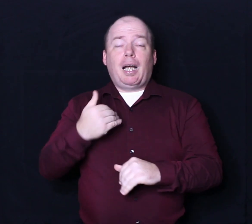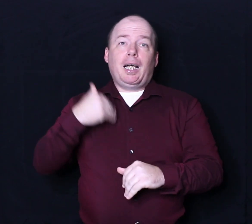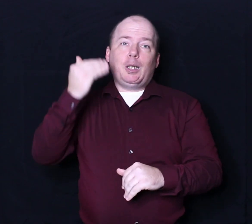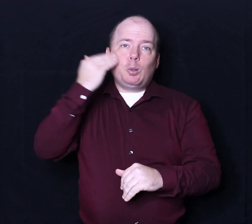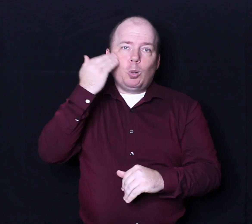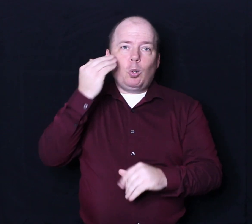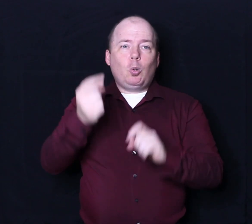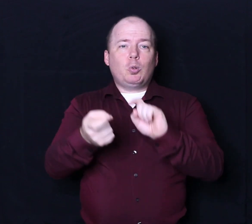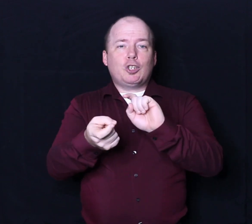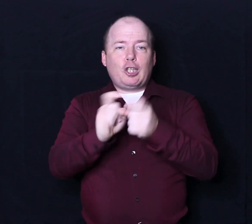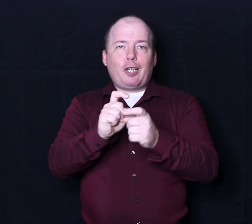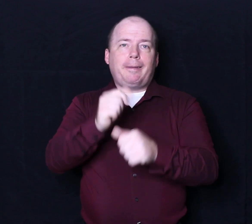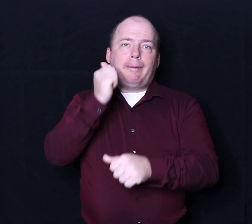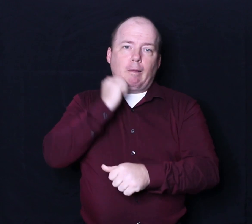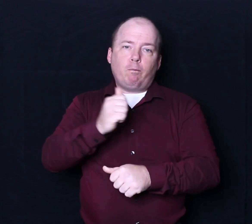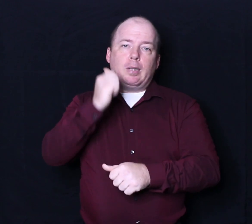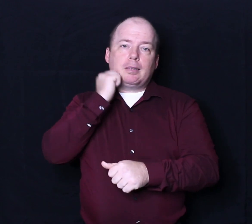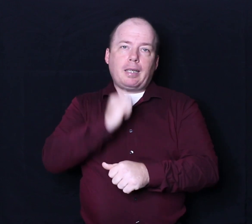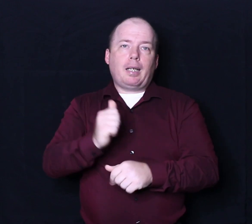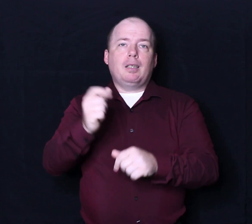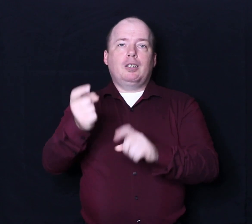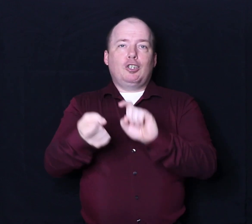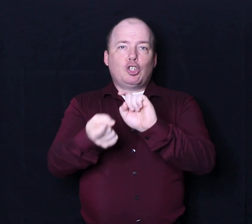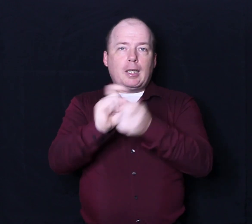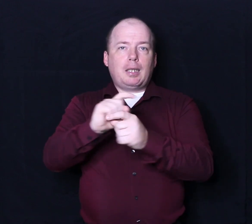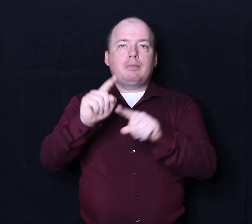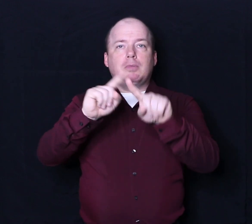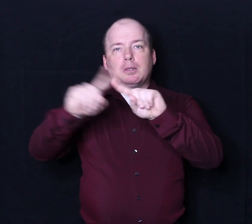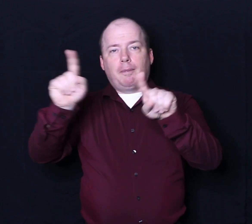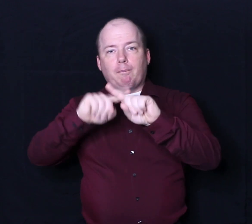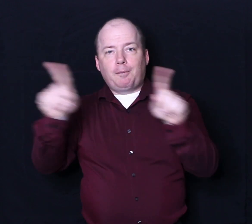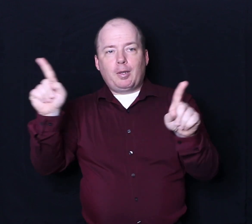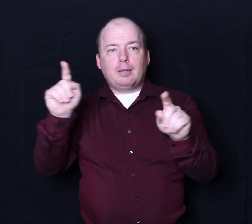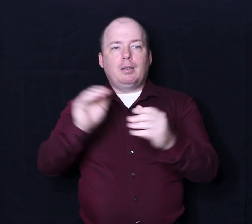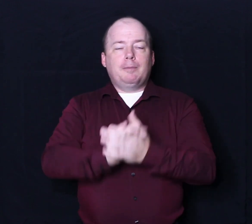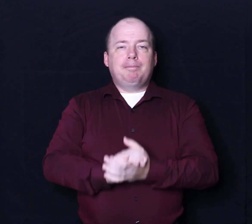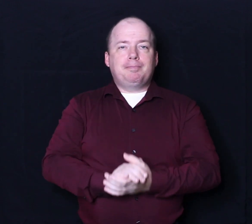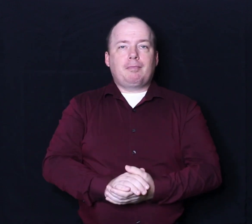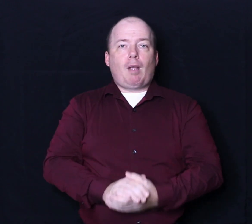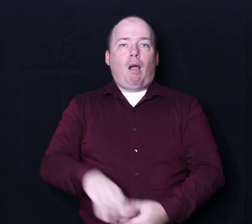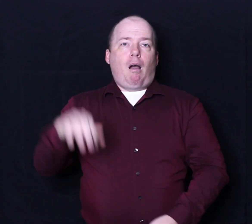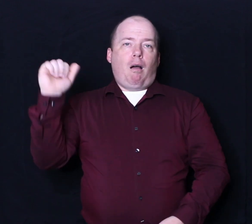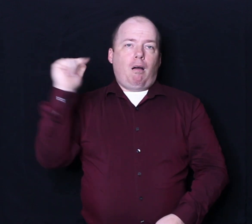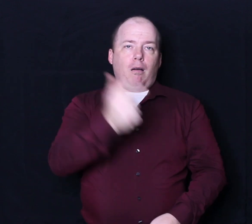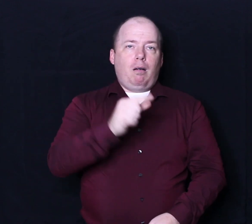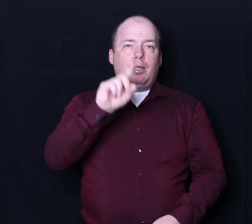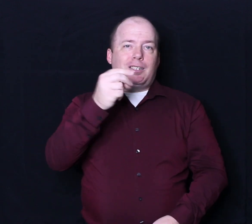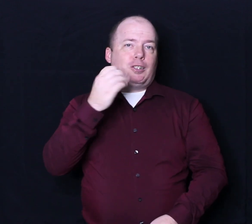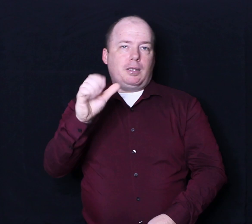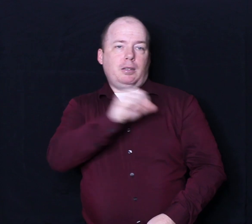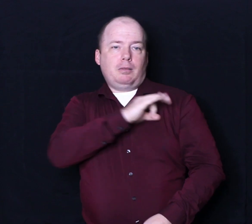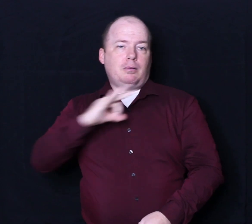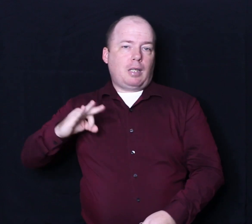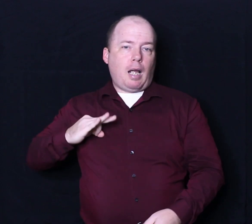I know everyday change, change, change, and DHHSC